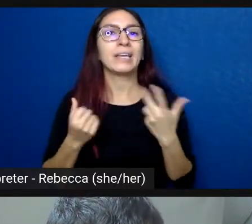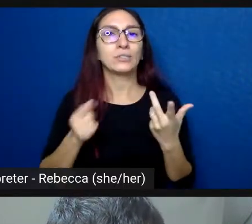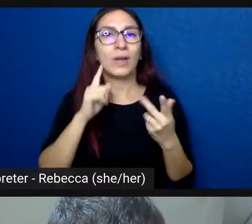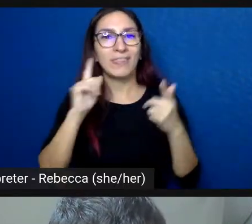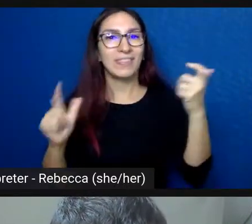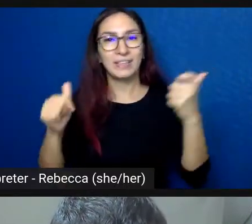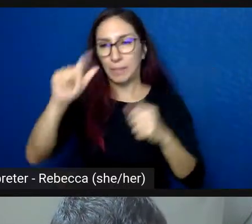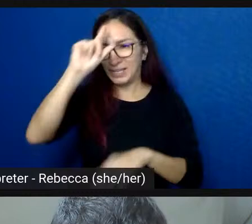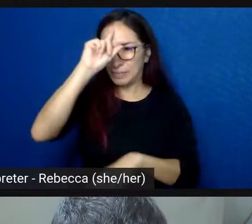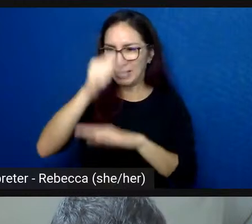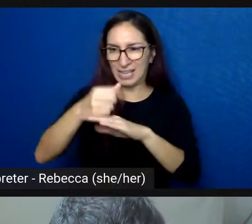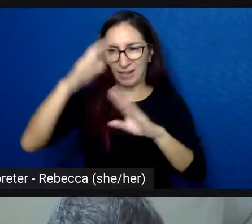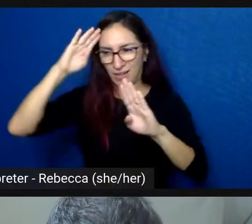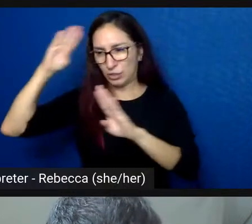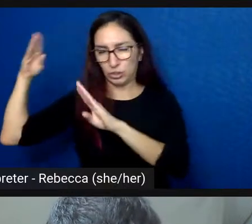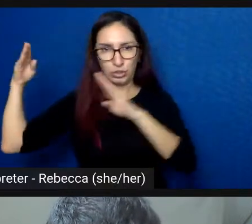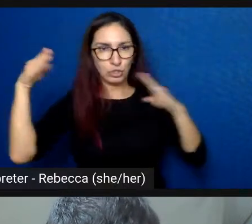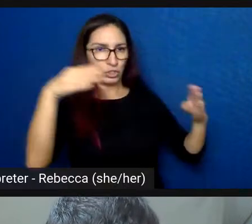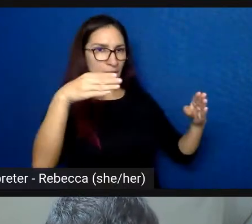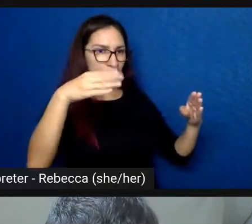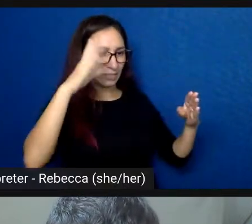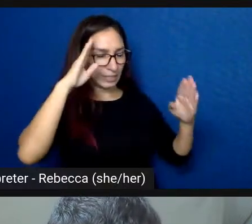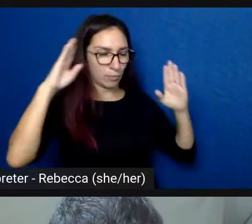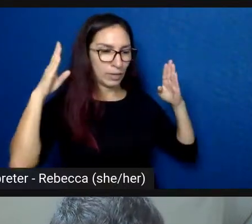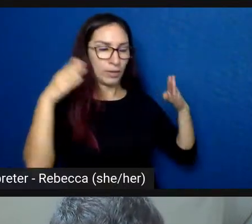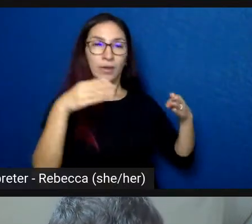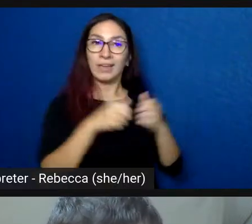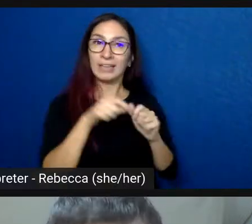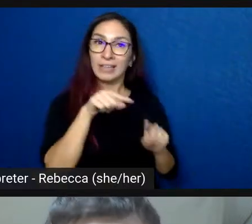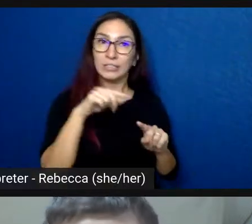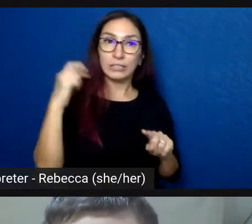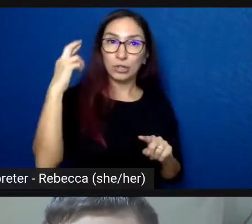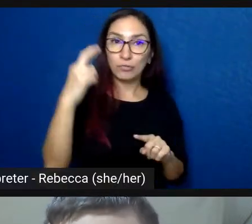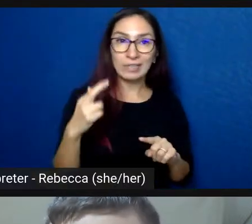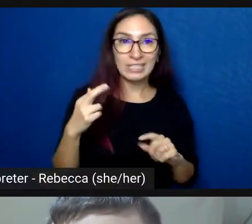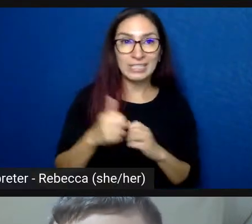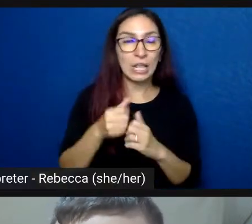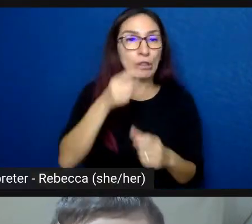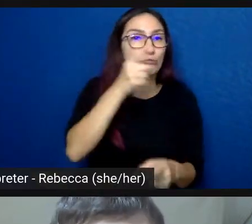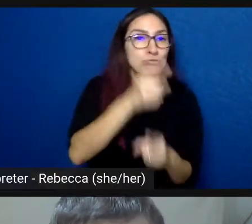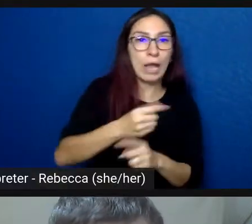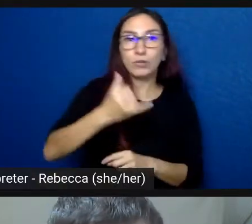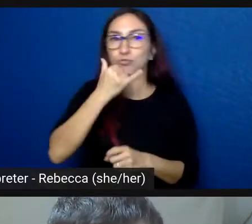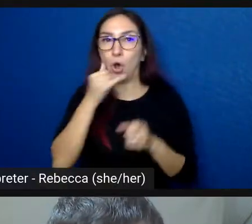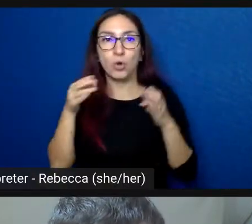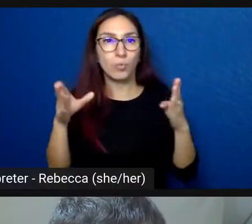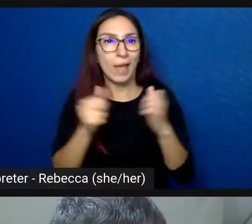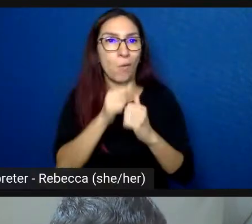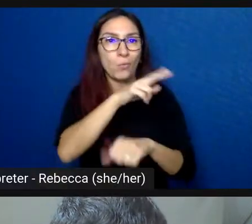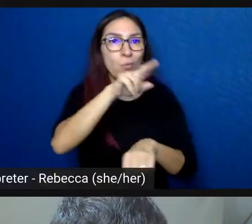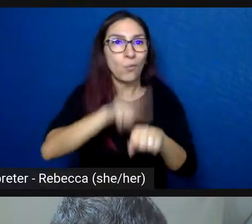time we might have some with differences because are so many different ways of experiencing the web and it is different. I